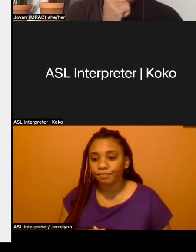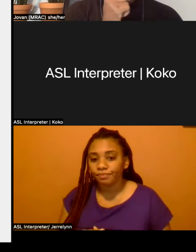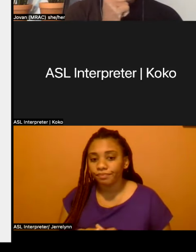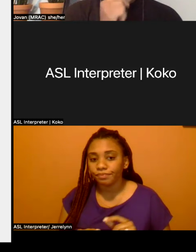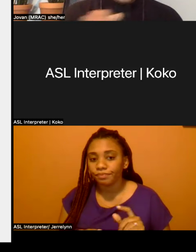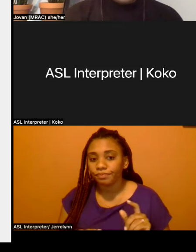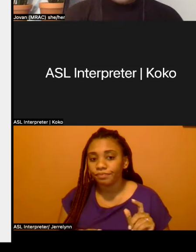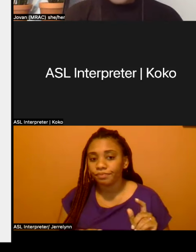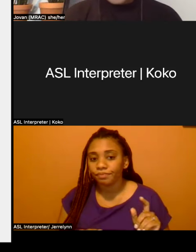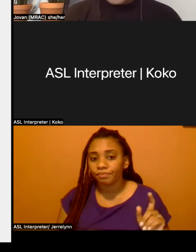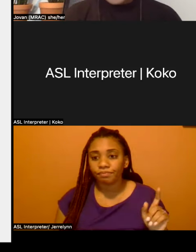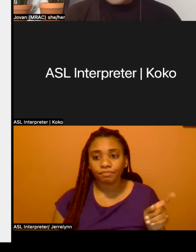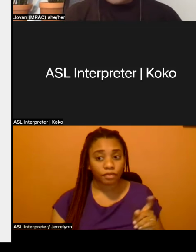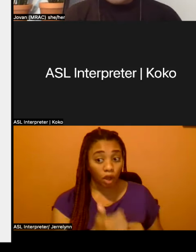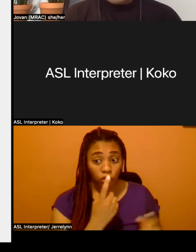Any other questions there?